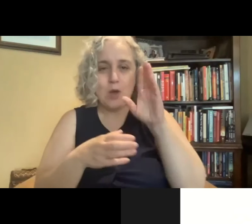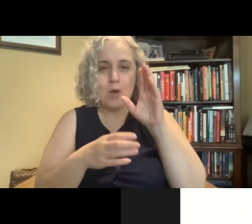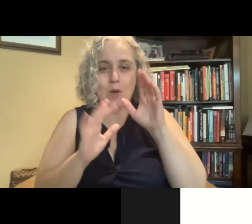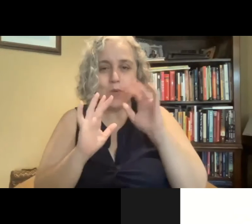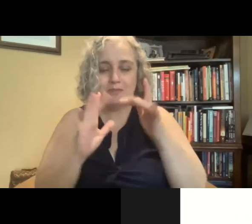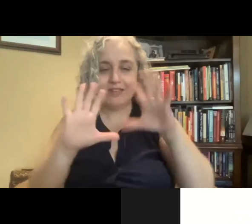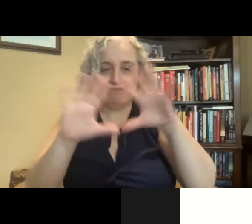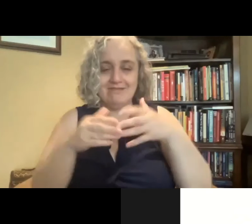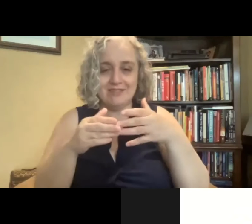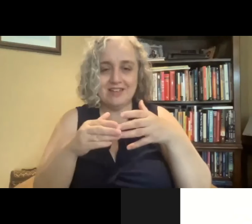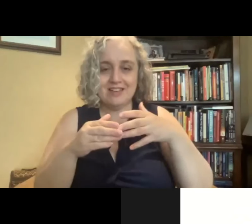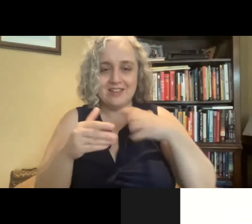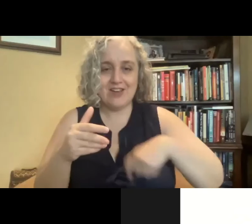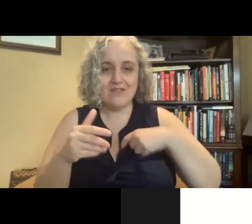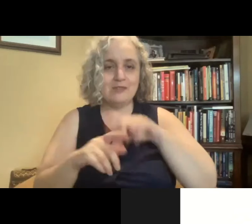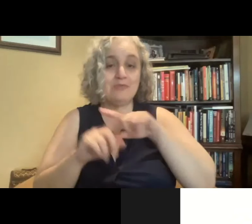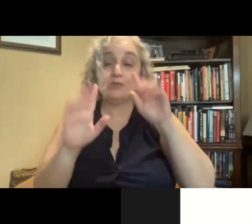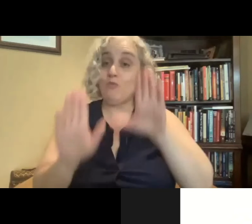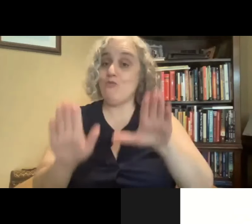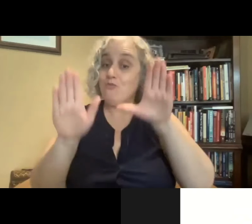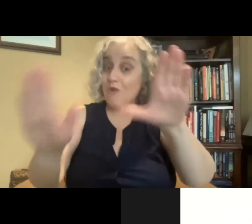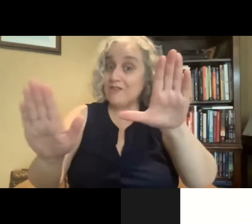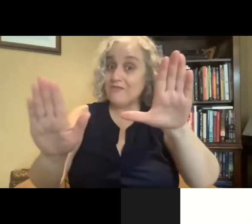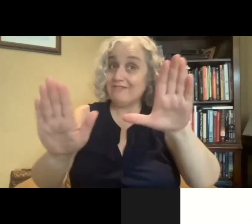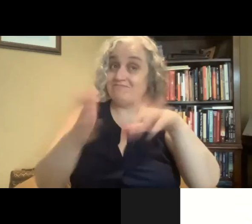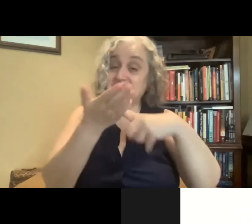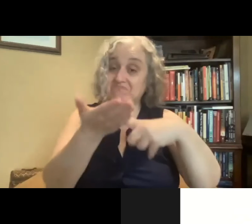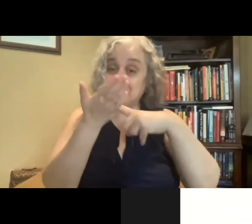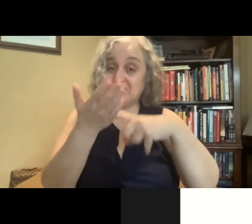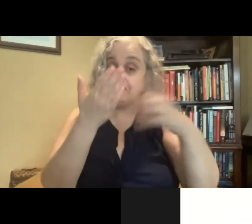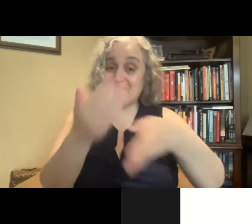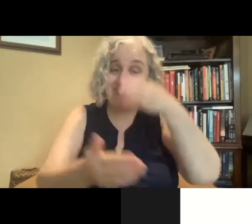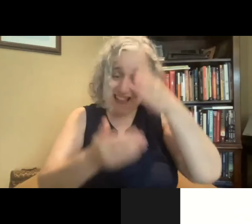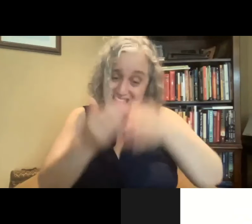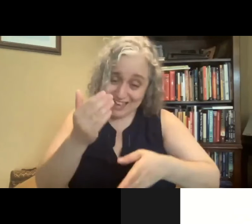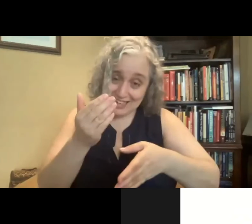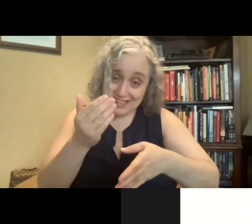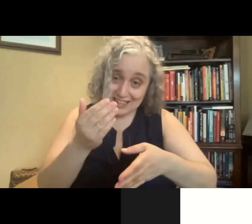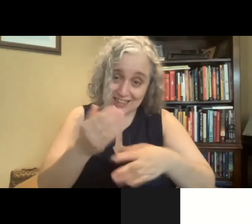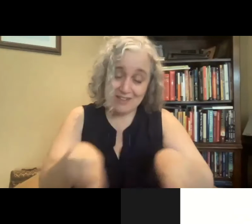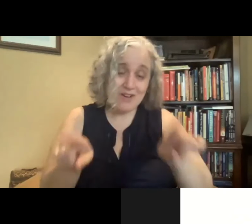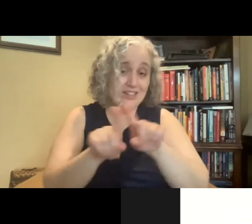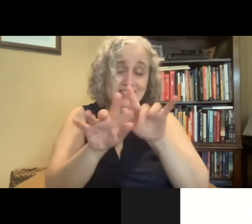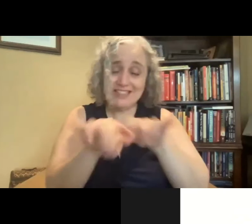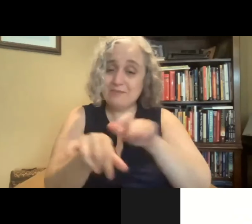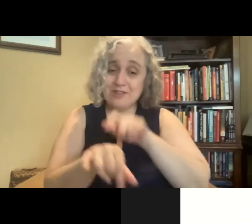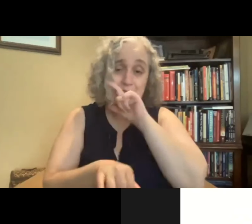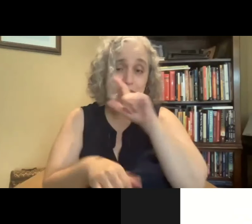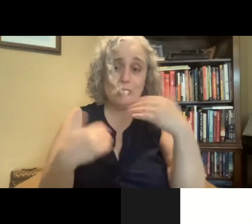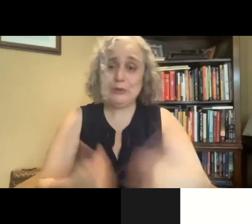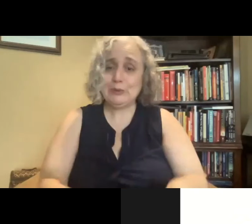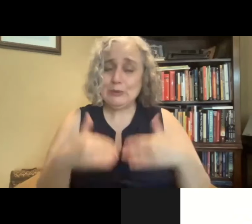this really terrific discussion coming to an end, but also that we did not get to all of the great questions we had.